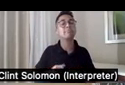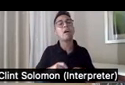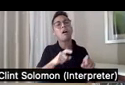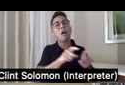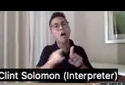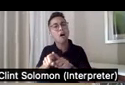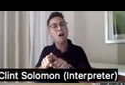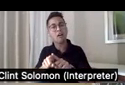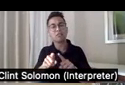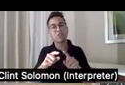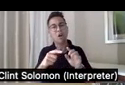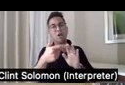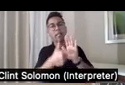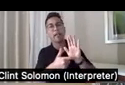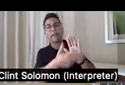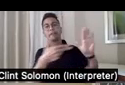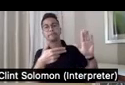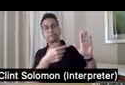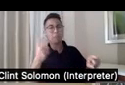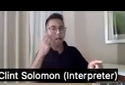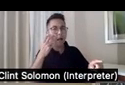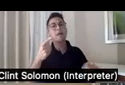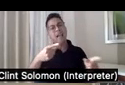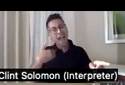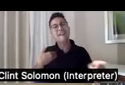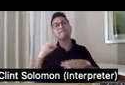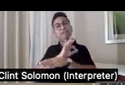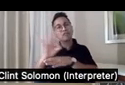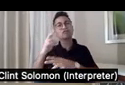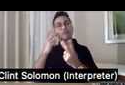legally blind but has functional vision and and some functional hearing as i said